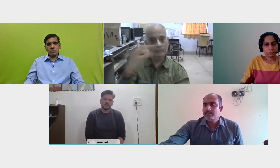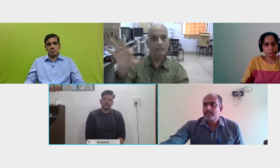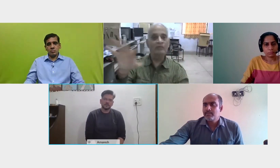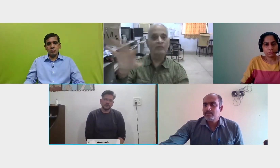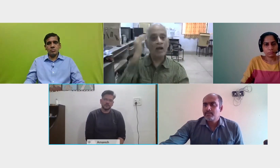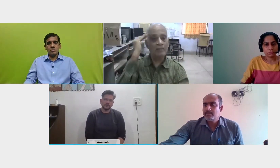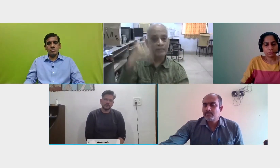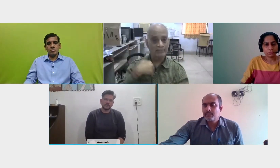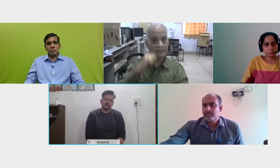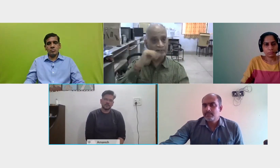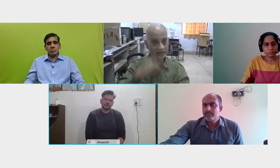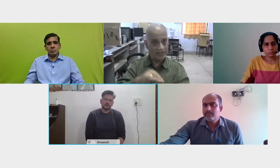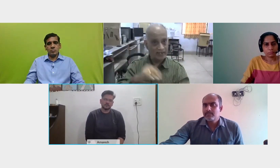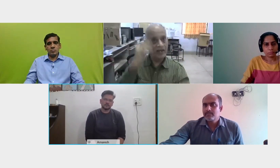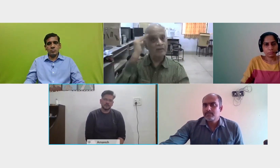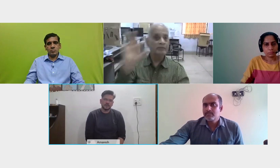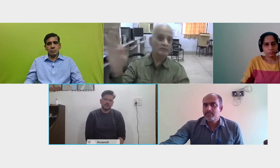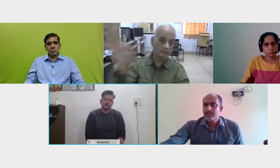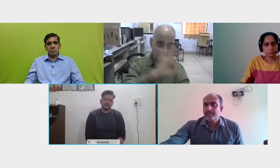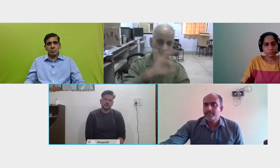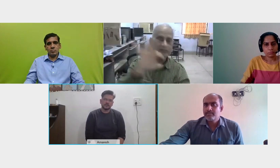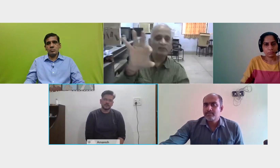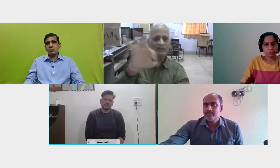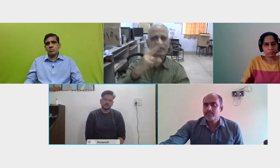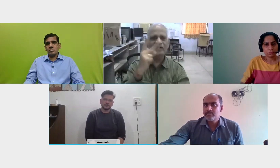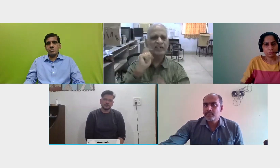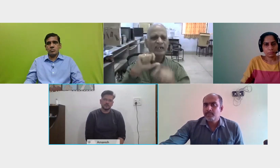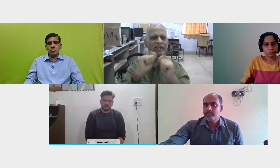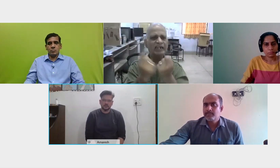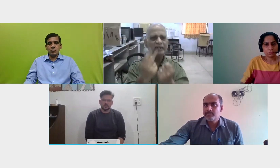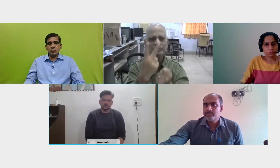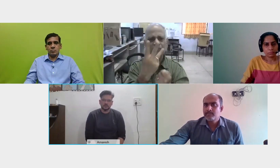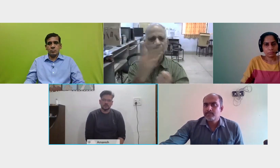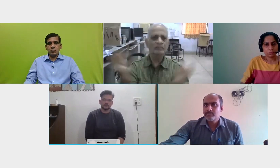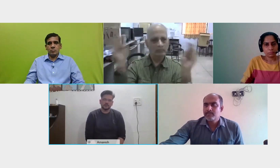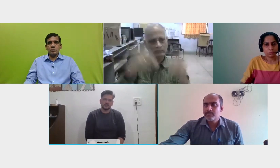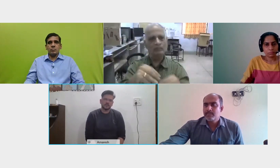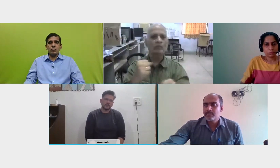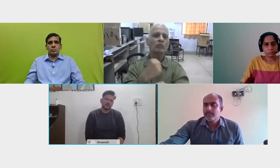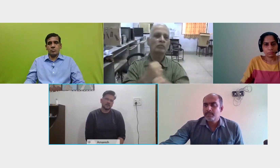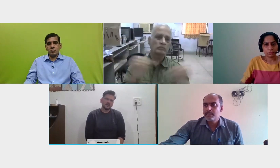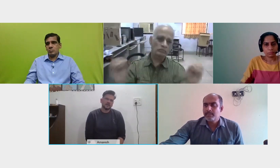So we started a 2 year project and I was selected as the project head during the project and